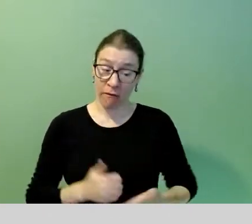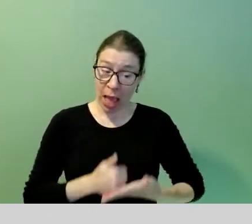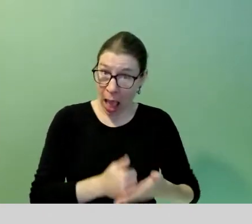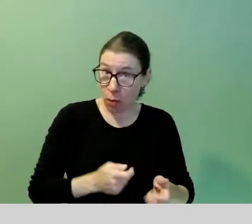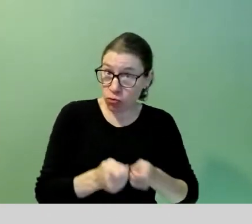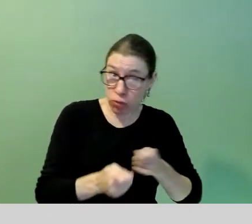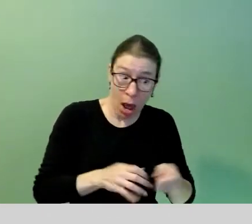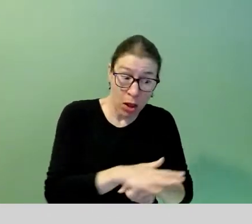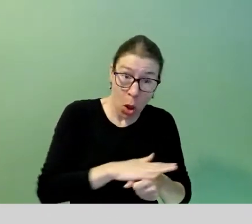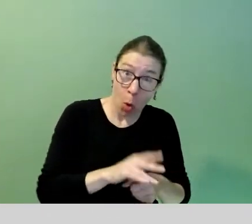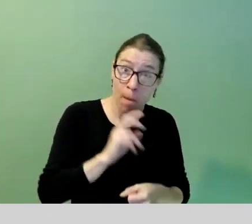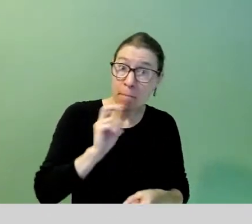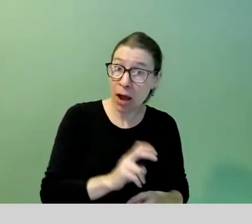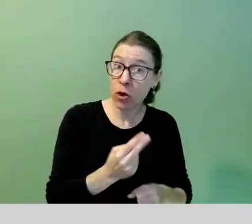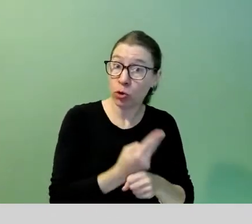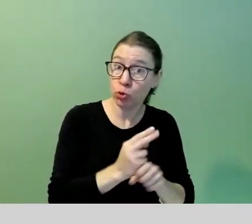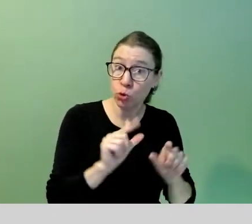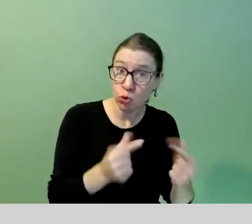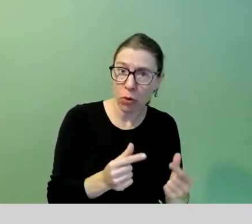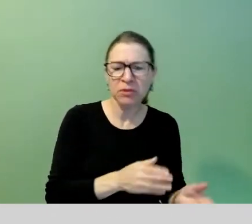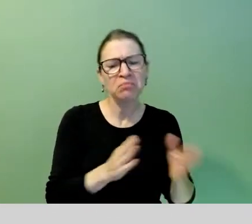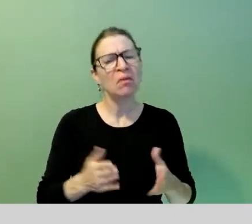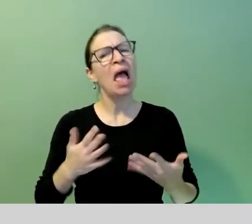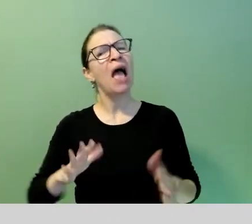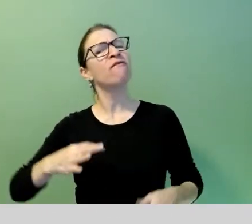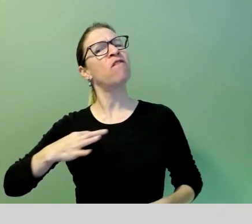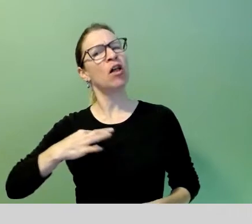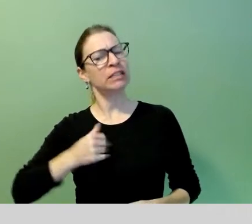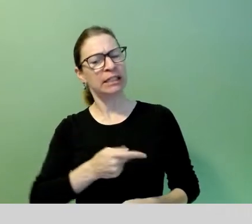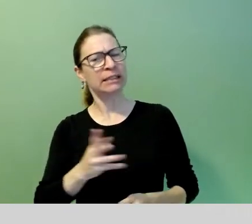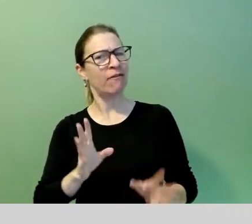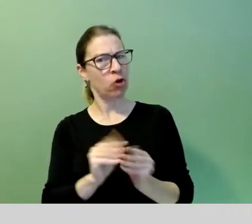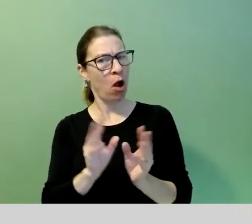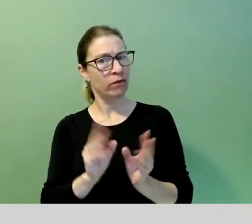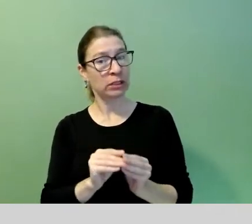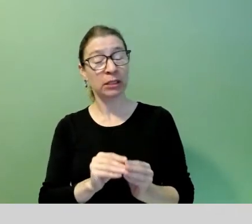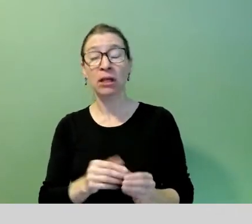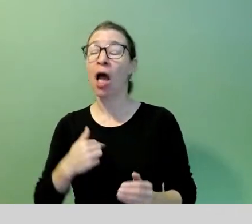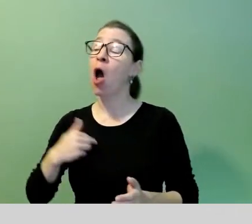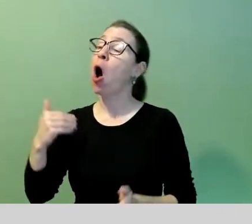and volunteered at a handful of conferences. I do regular speaking engagements where I can be found going